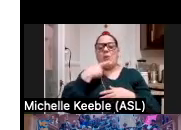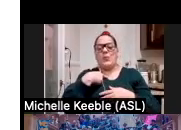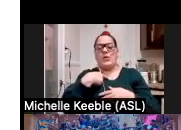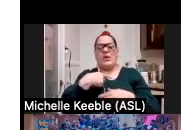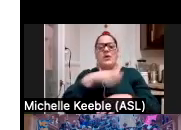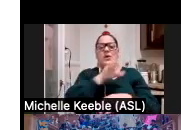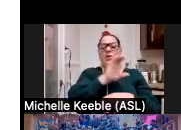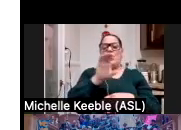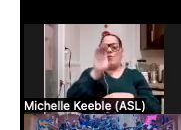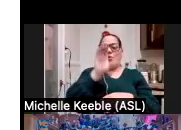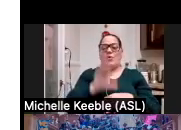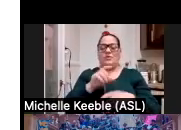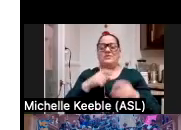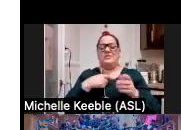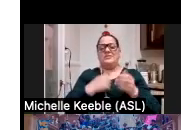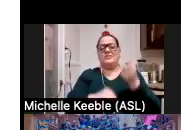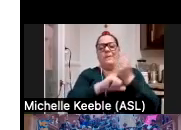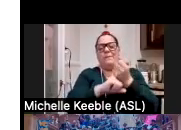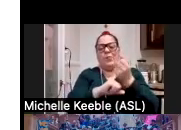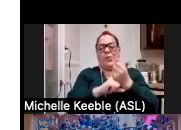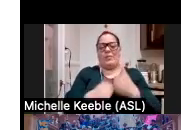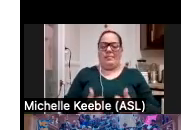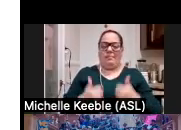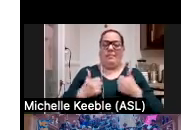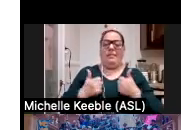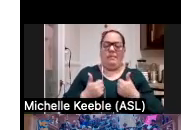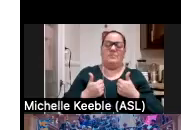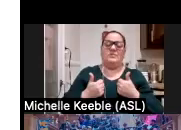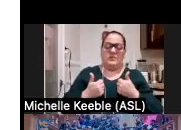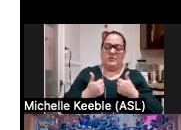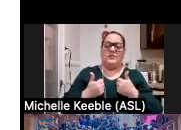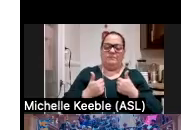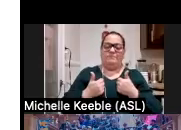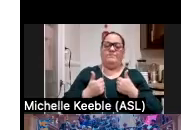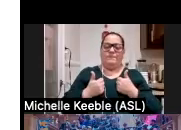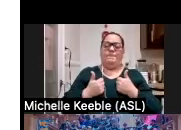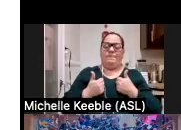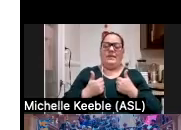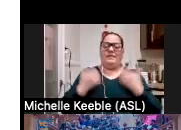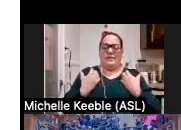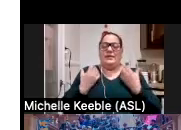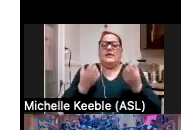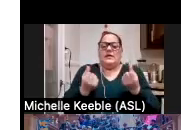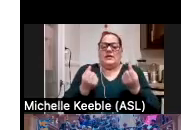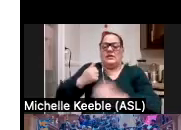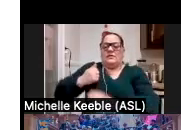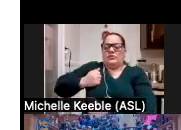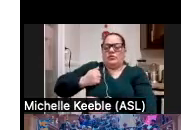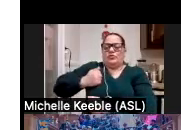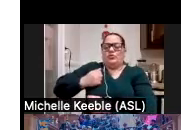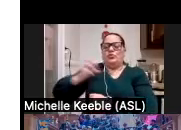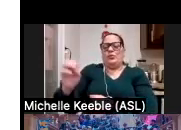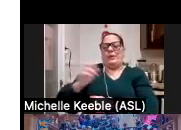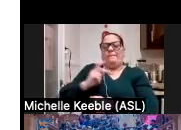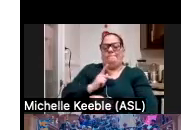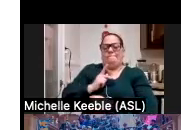difference in supporting the lives uh uh and the recovery of soldiers who returned with service